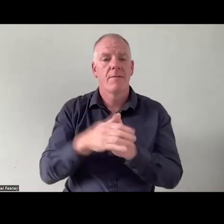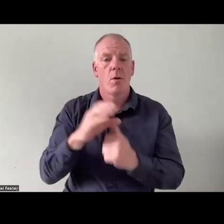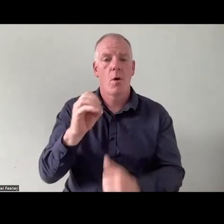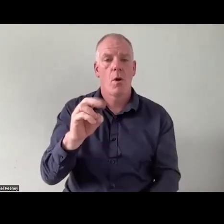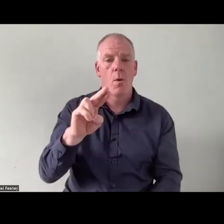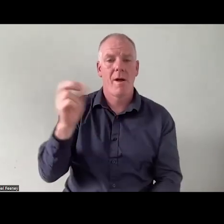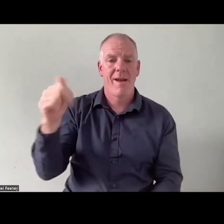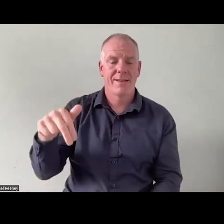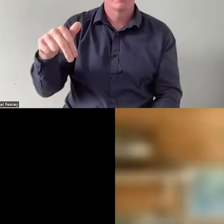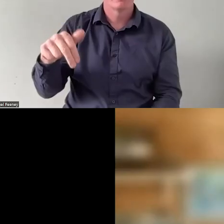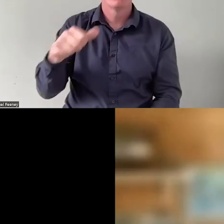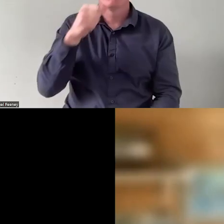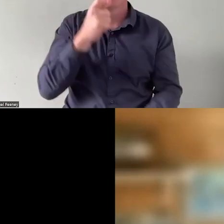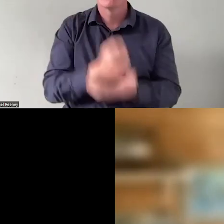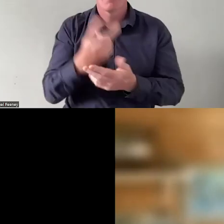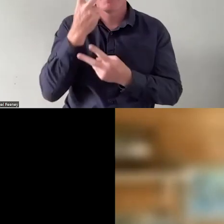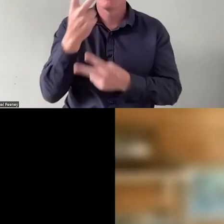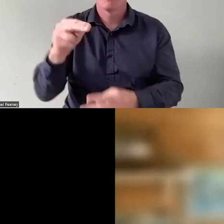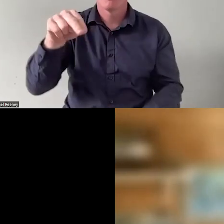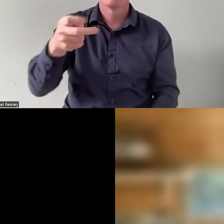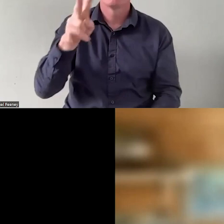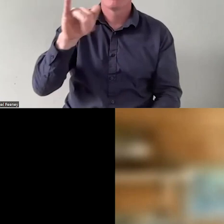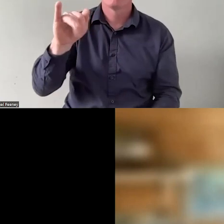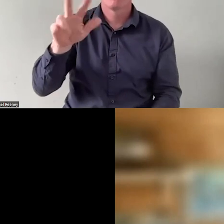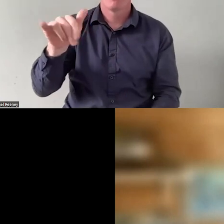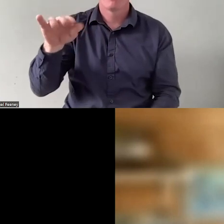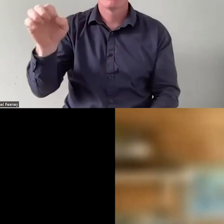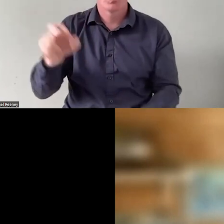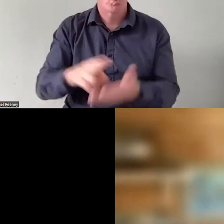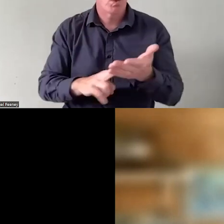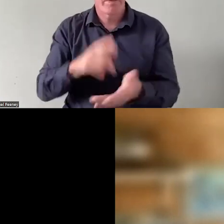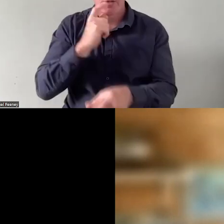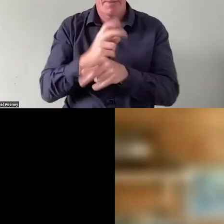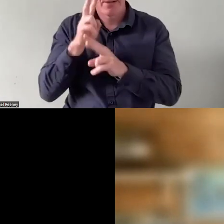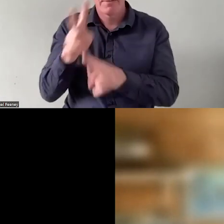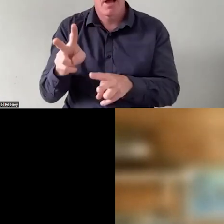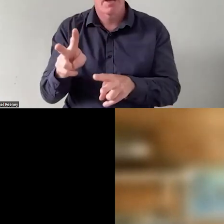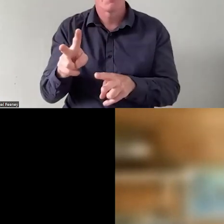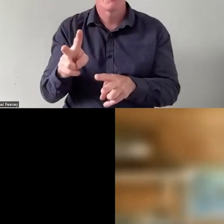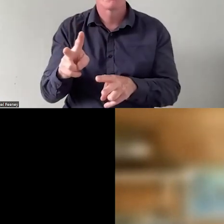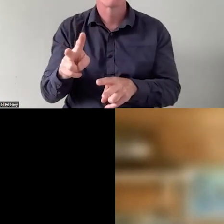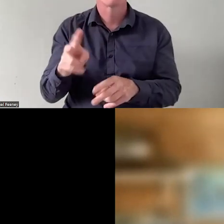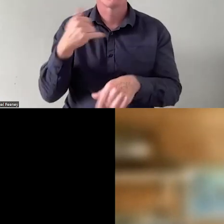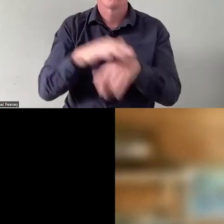The first time I saw NaviLens being used was with the Glucksman down in Cork.